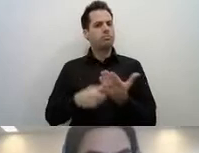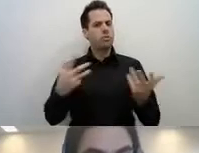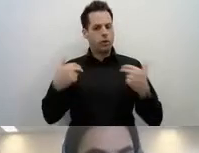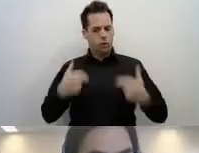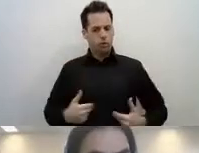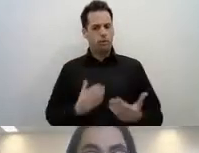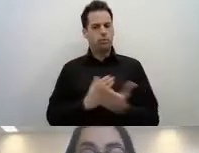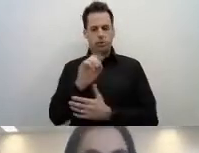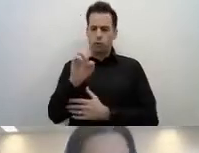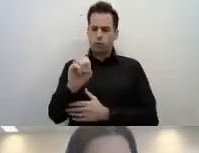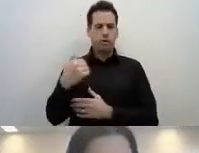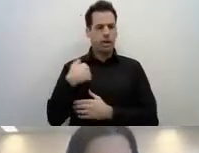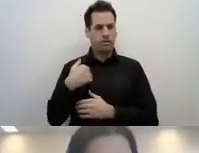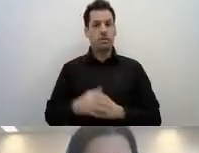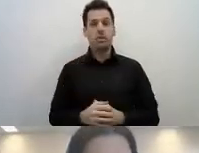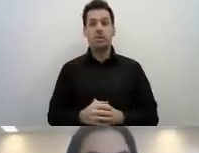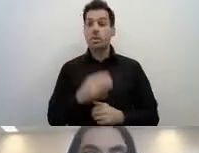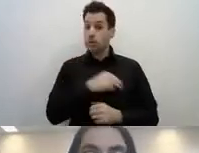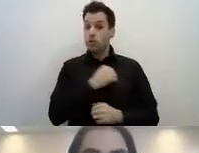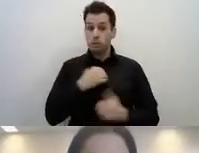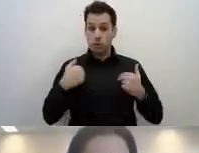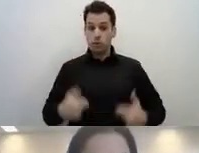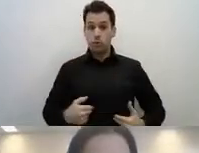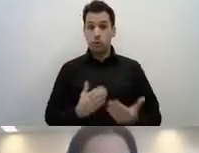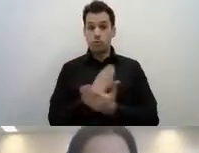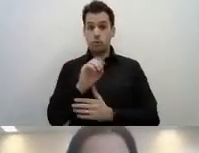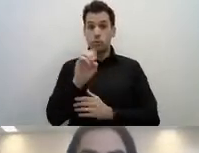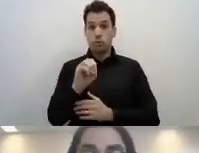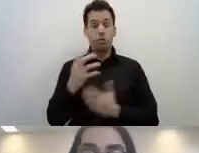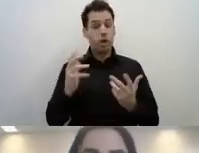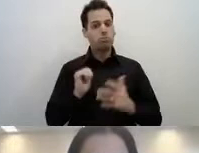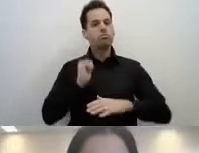so manitoba's human rights code establishes again that every person should have their